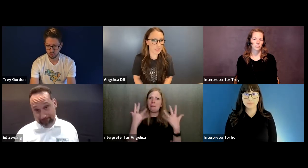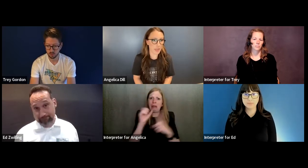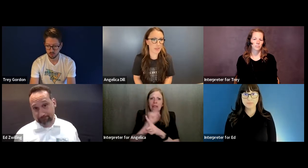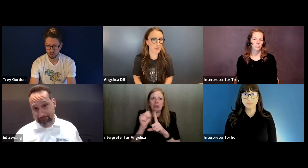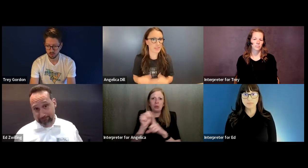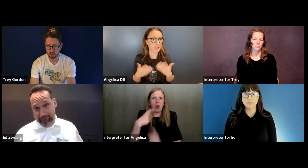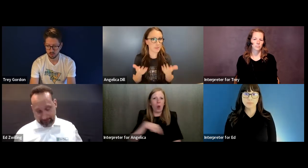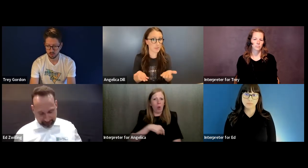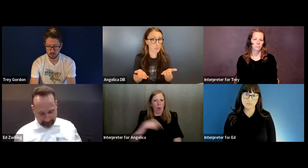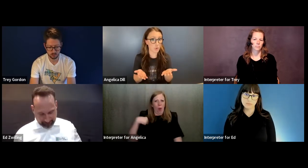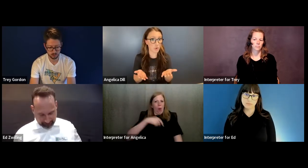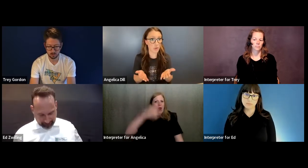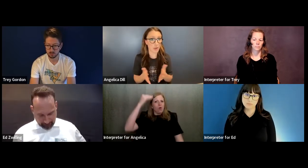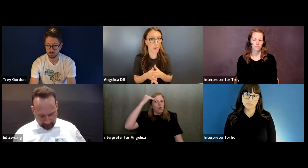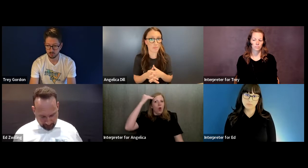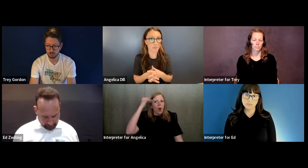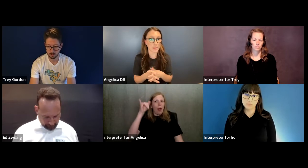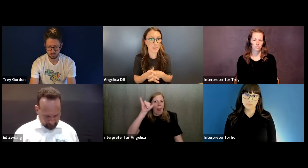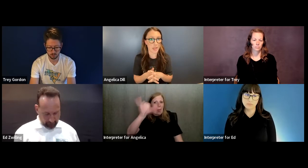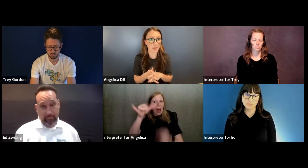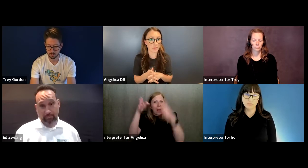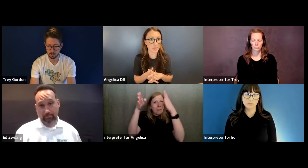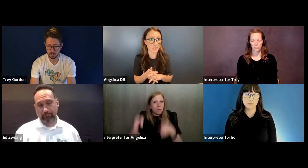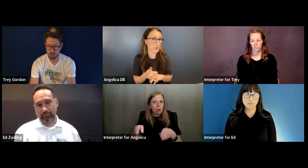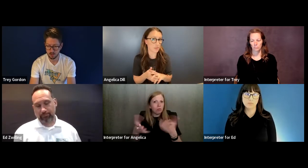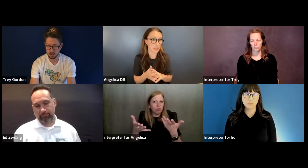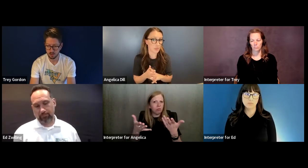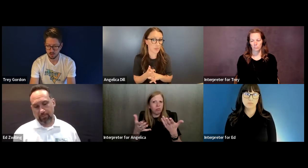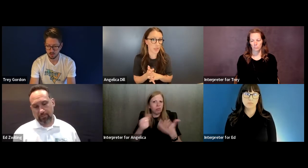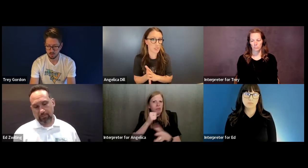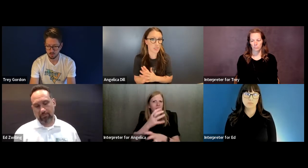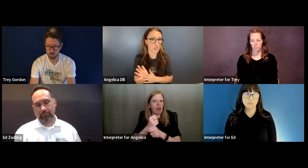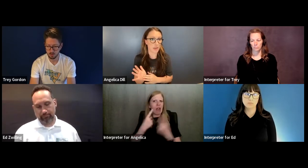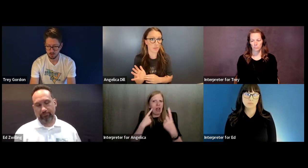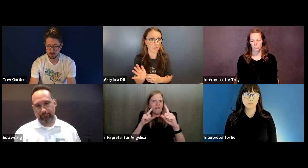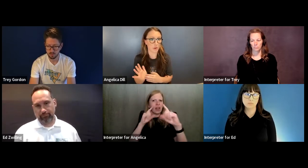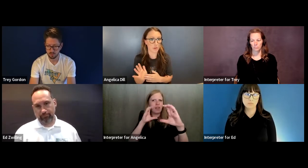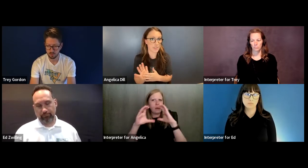that this deaf individual um is not receiving effective communication and that their first